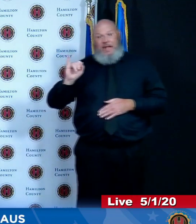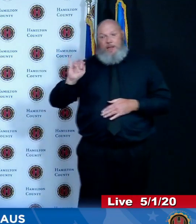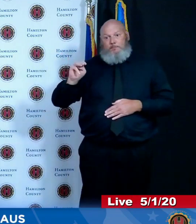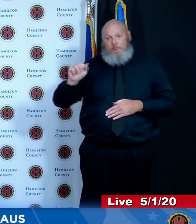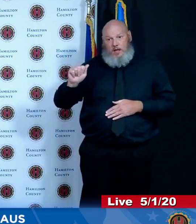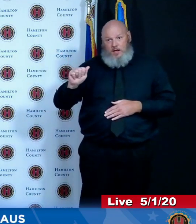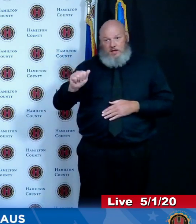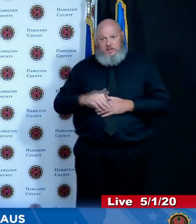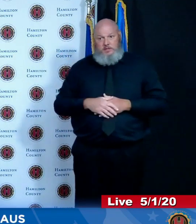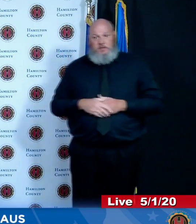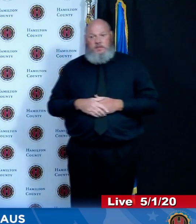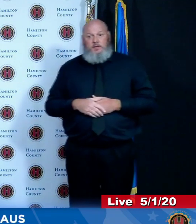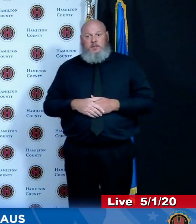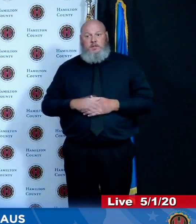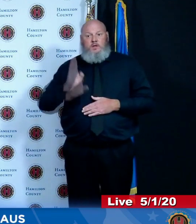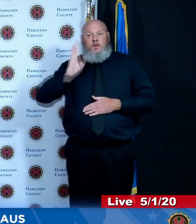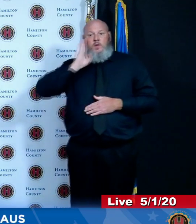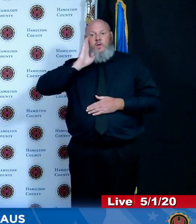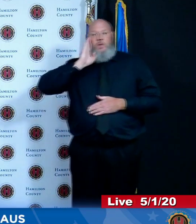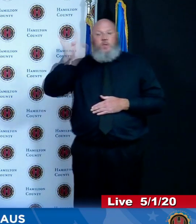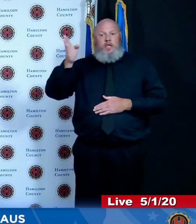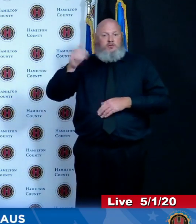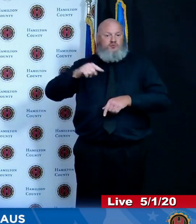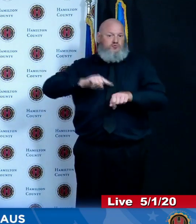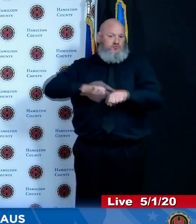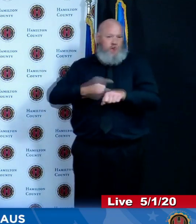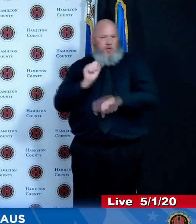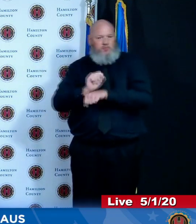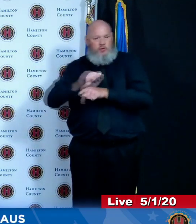you to her and thank you to the others that have been willing to be redeployed